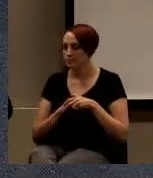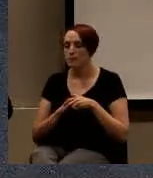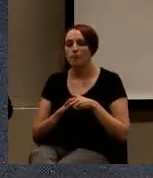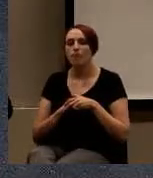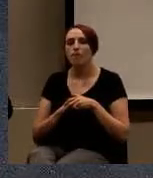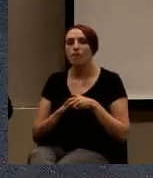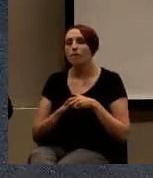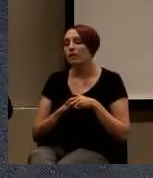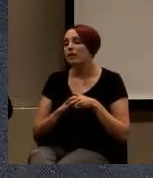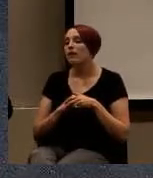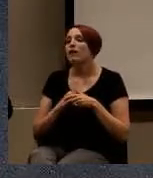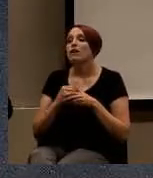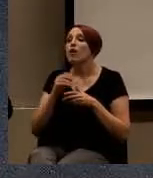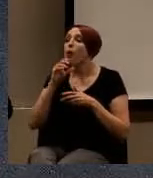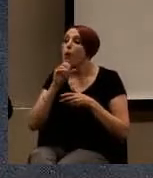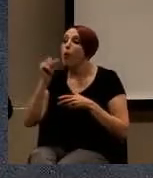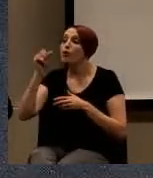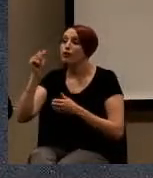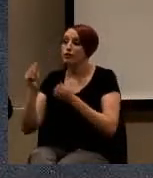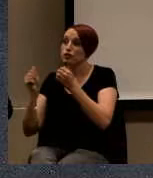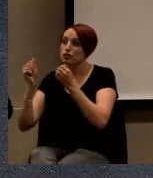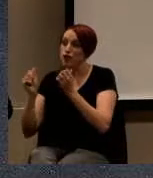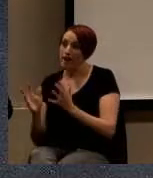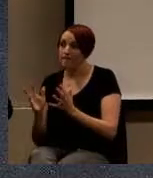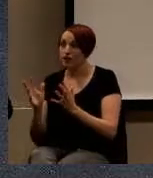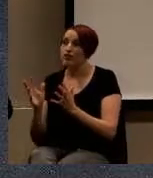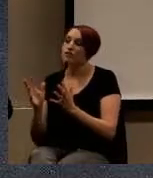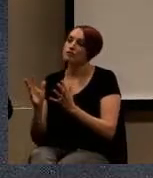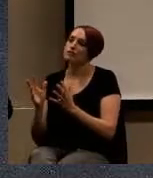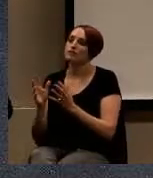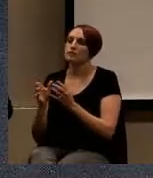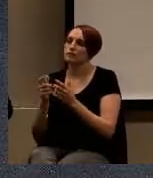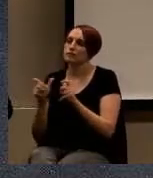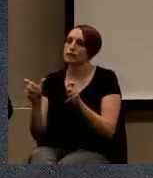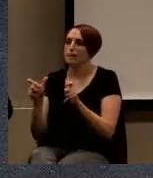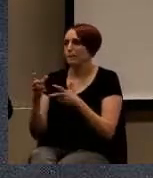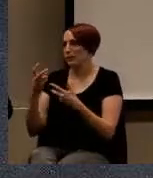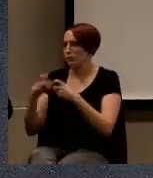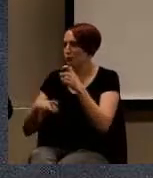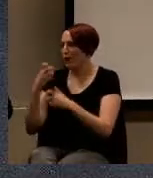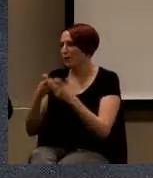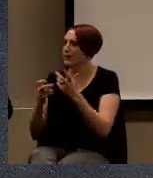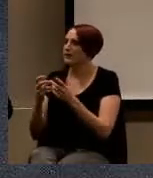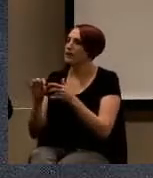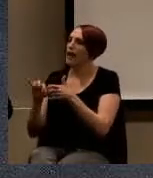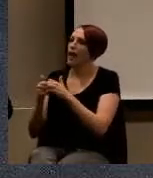the speed at which you're able to make those decisions can decrease, and that can have